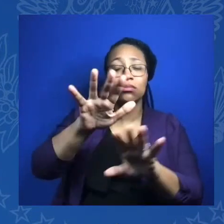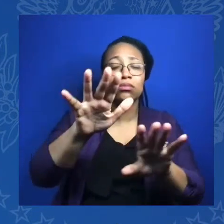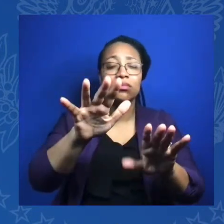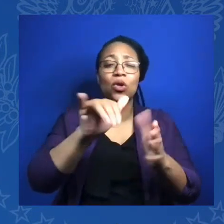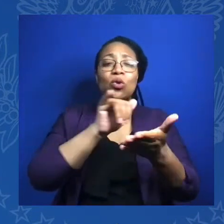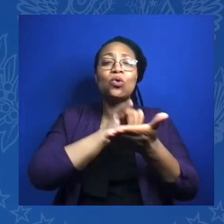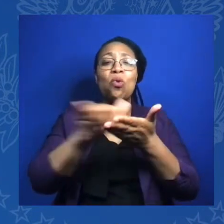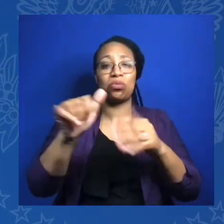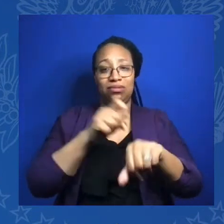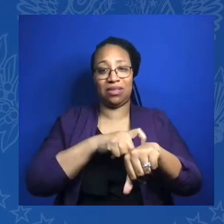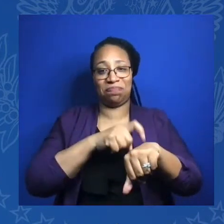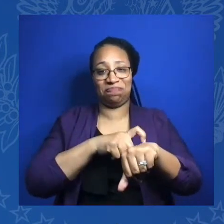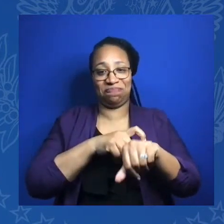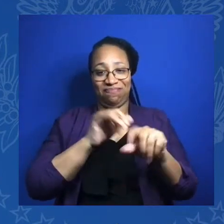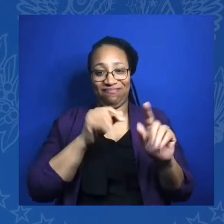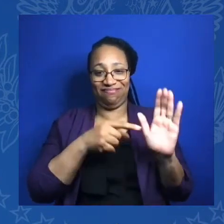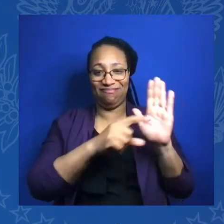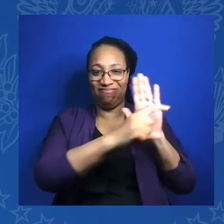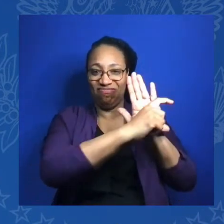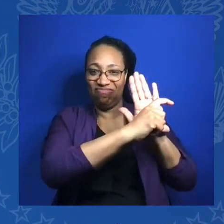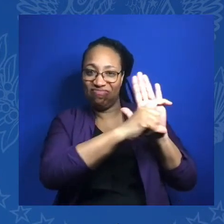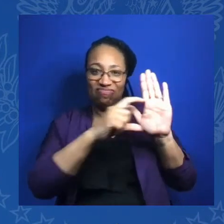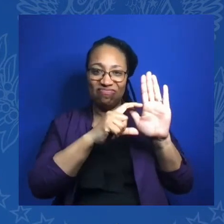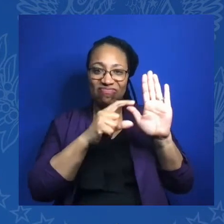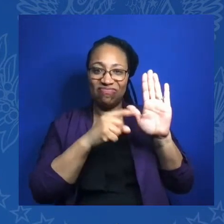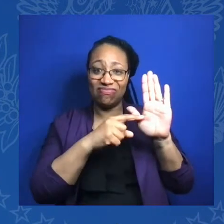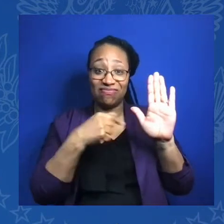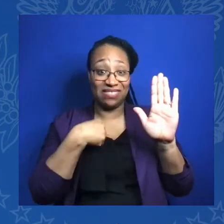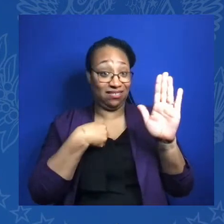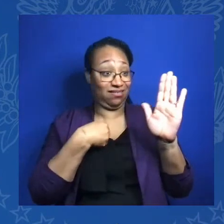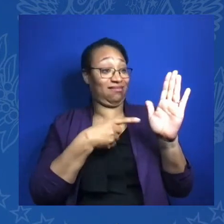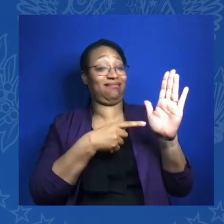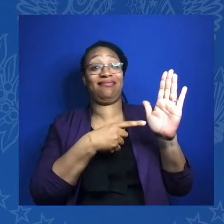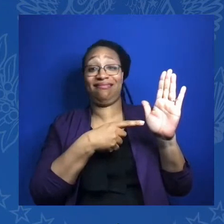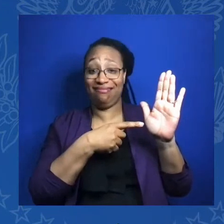I love that guy. I should do an interview with him.